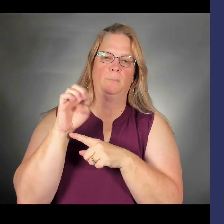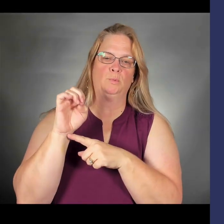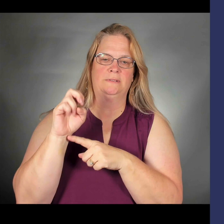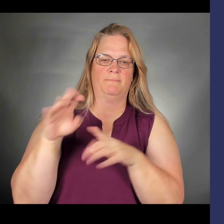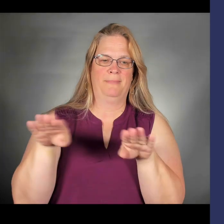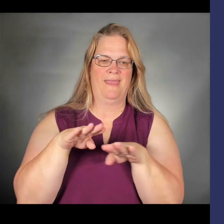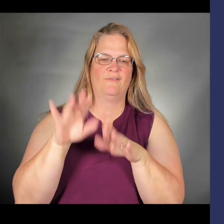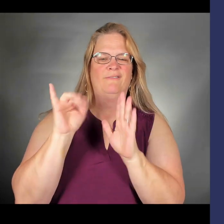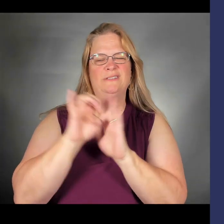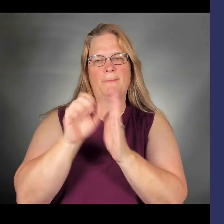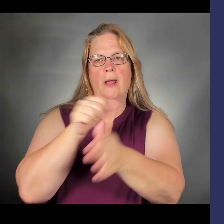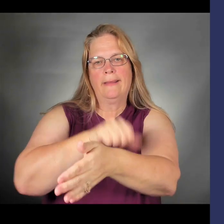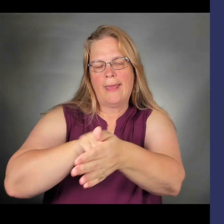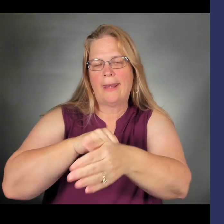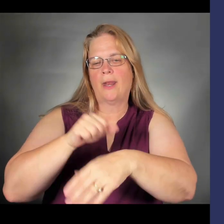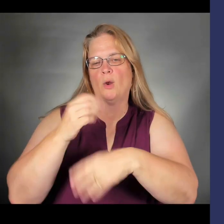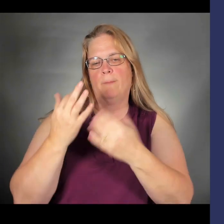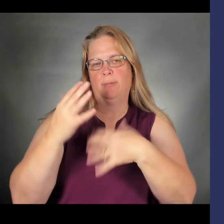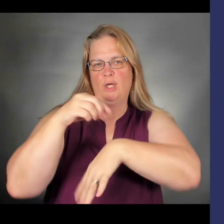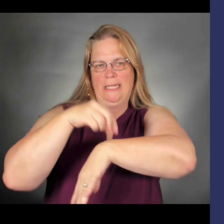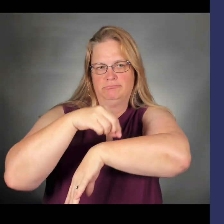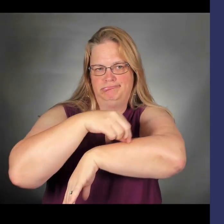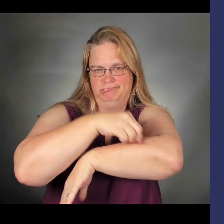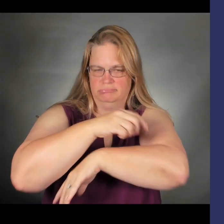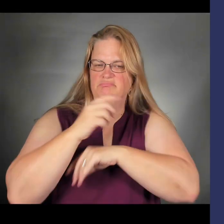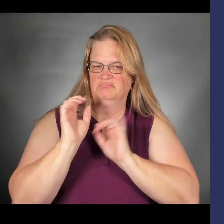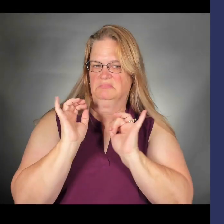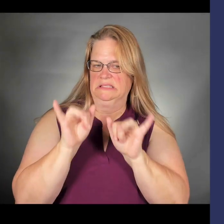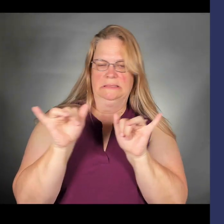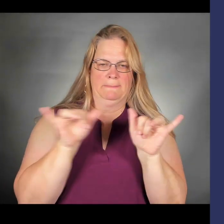self abusive behaviors such as cutting or burning,